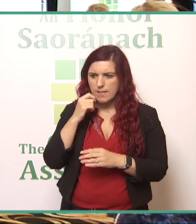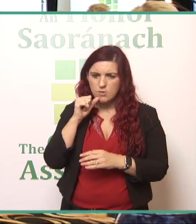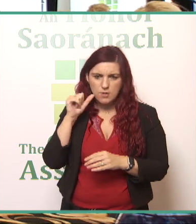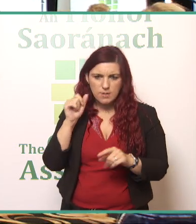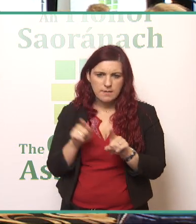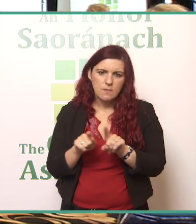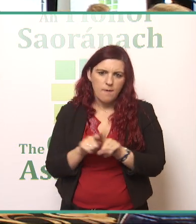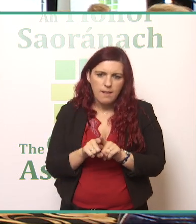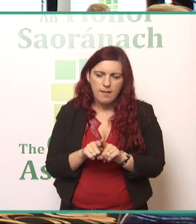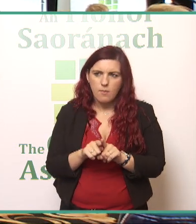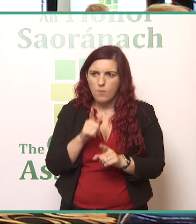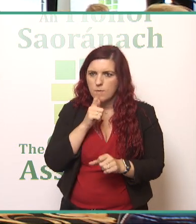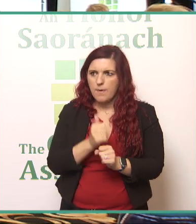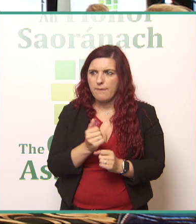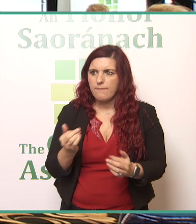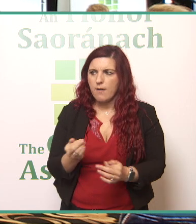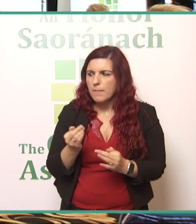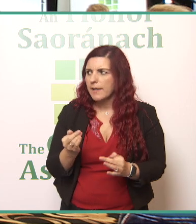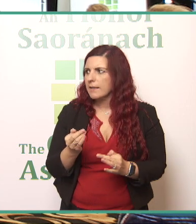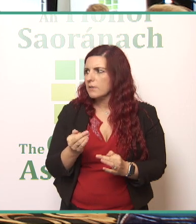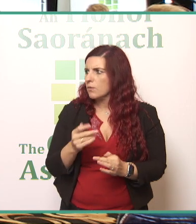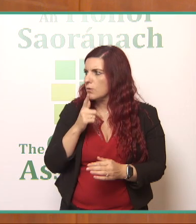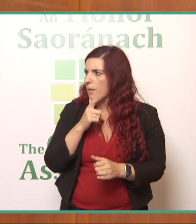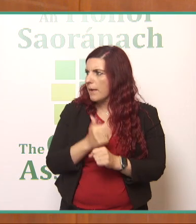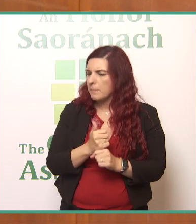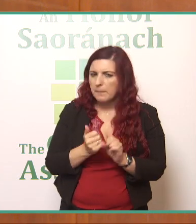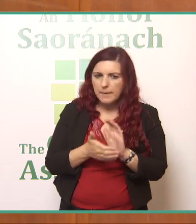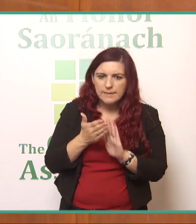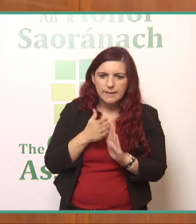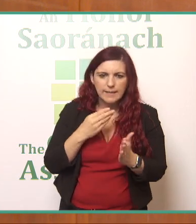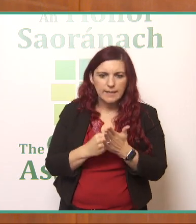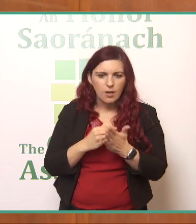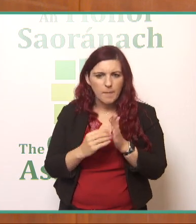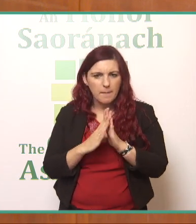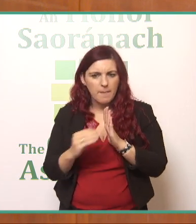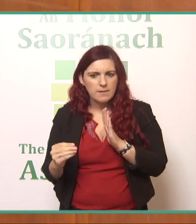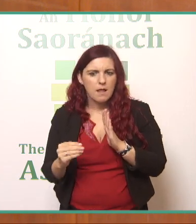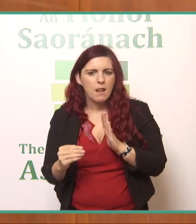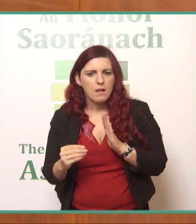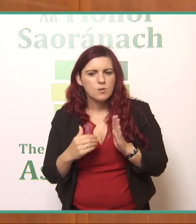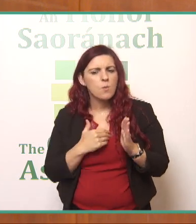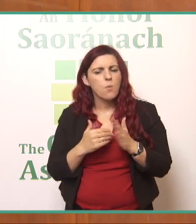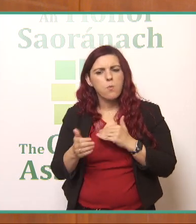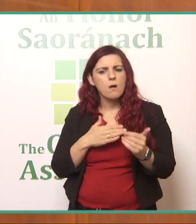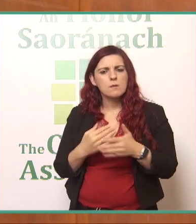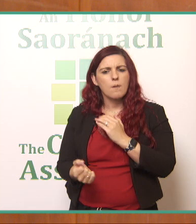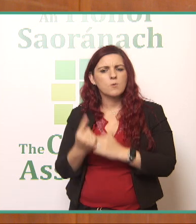the farmers him in terms of building a economic model um what if any opportunities are there to